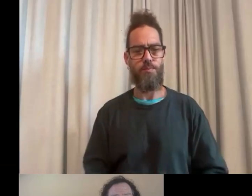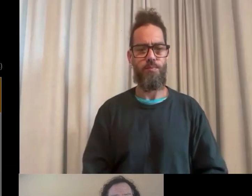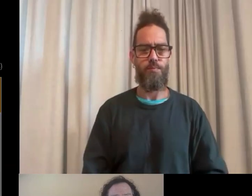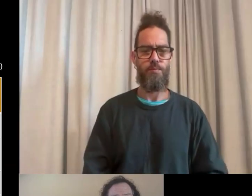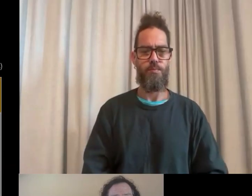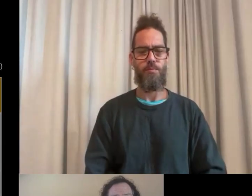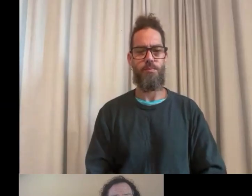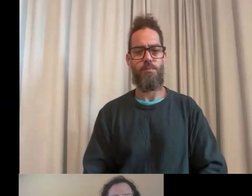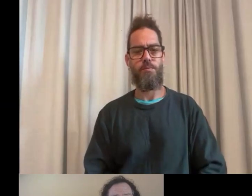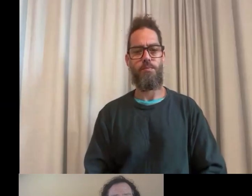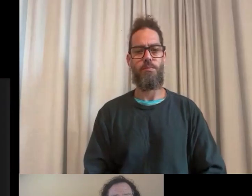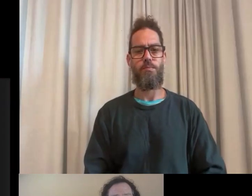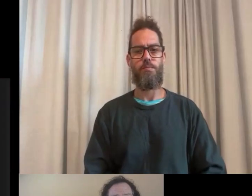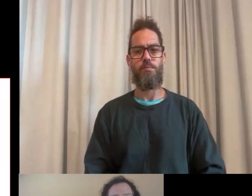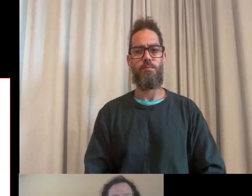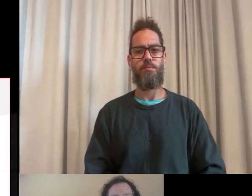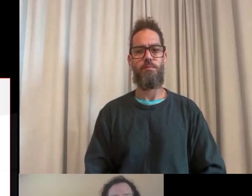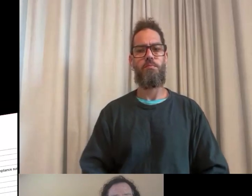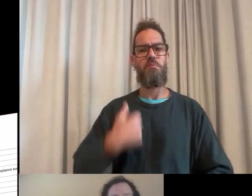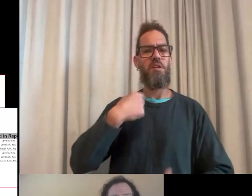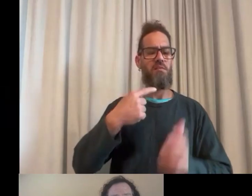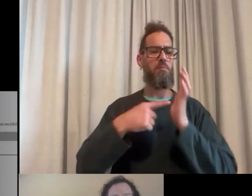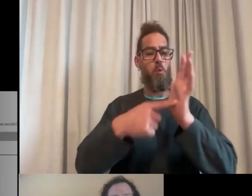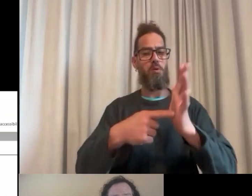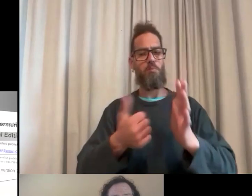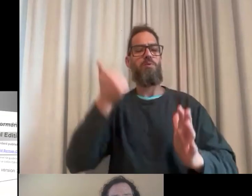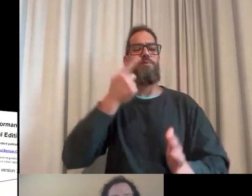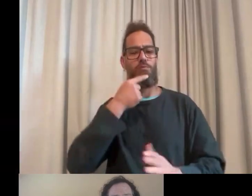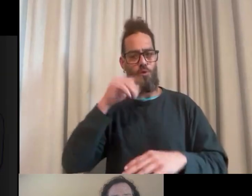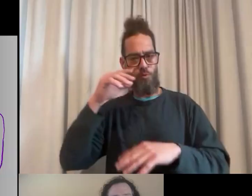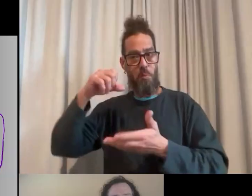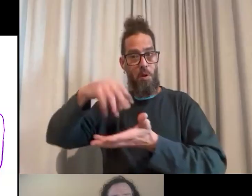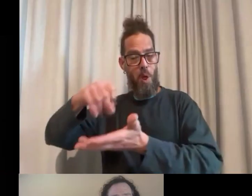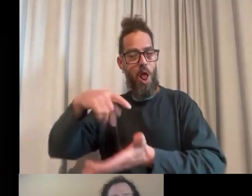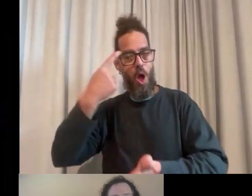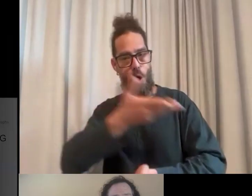It's a slide I wasn't going to go to unless it came up.